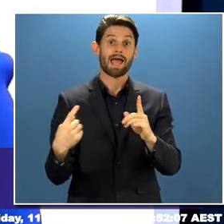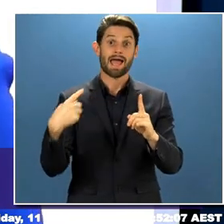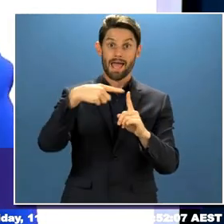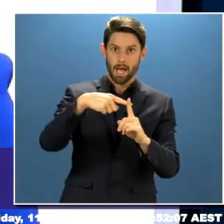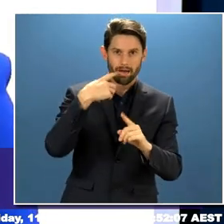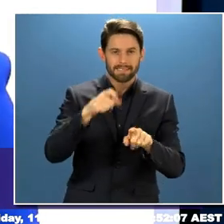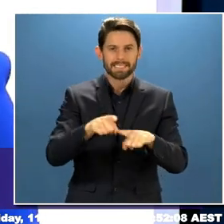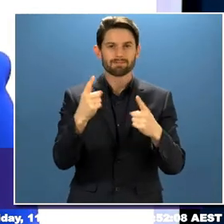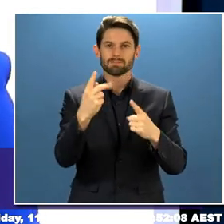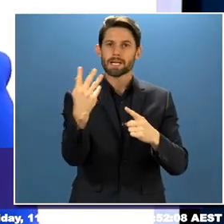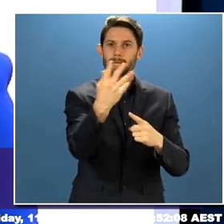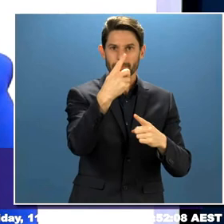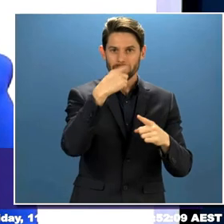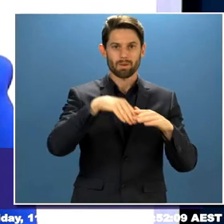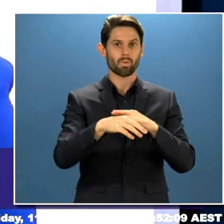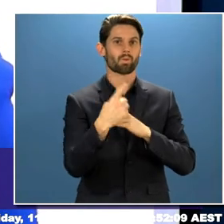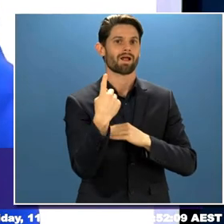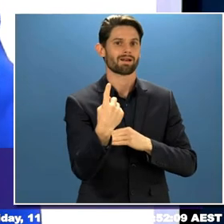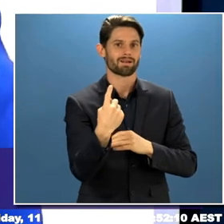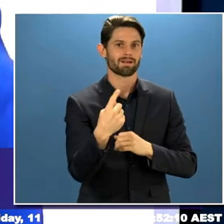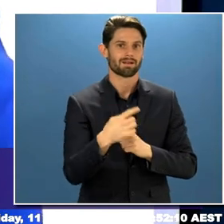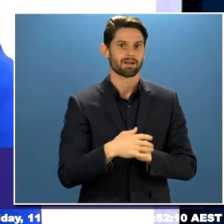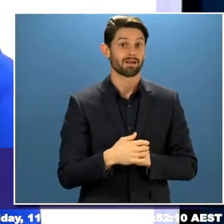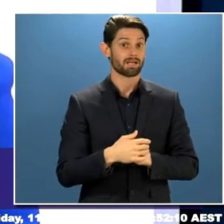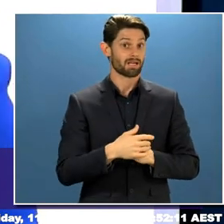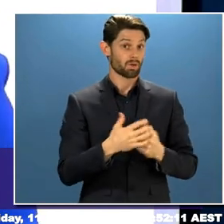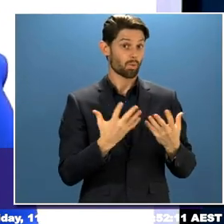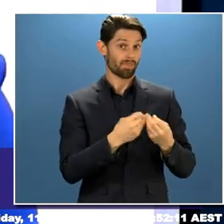Ms Wright is appearing as Junior Counsel with me in that hearing, and we will